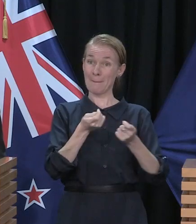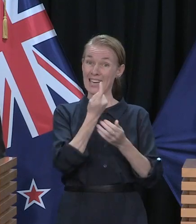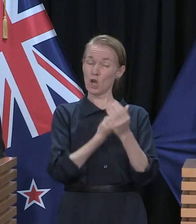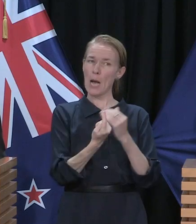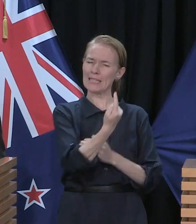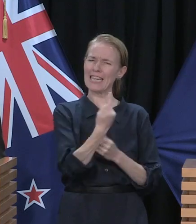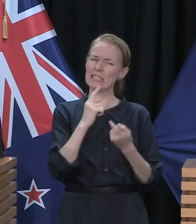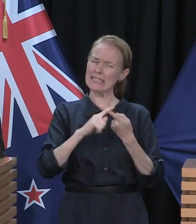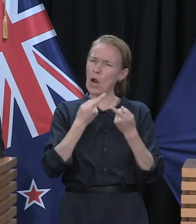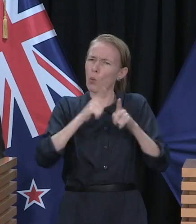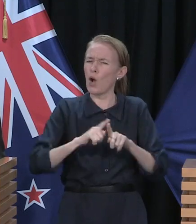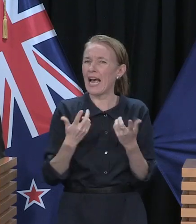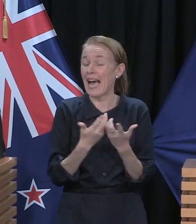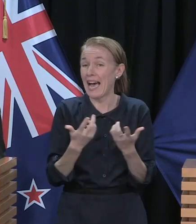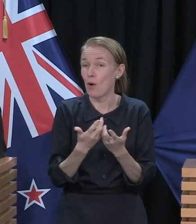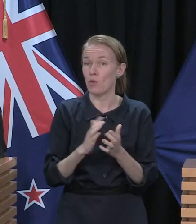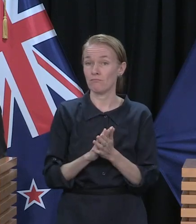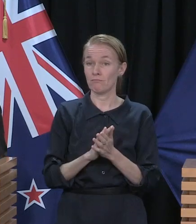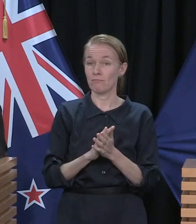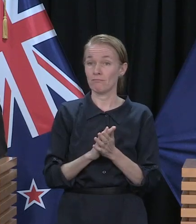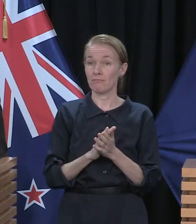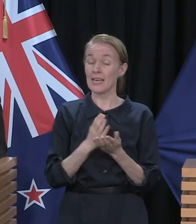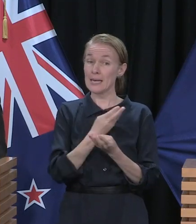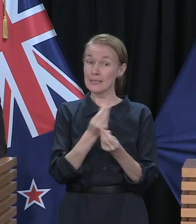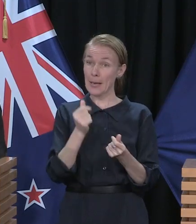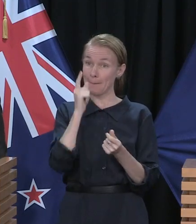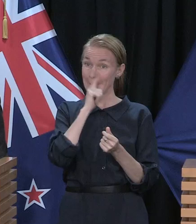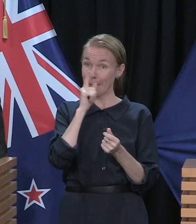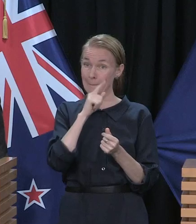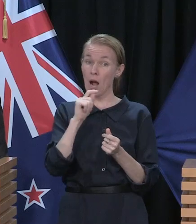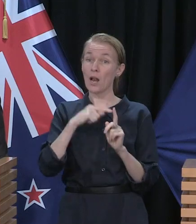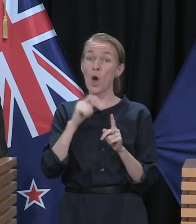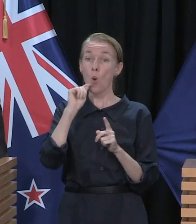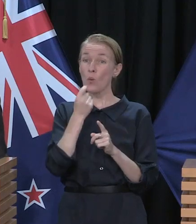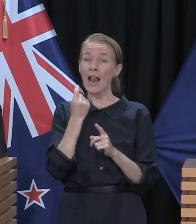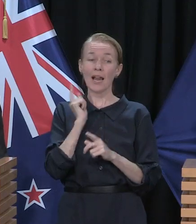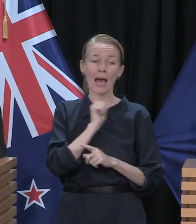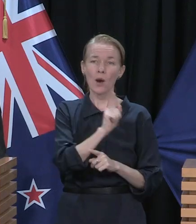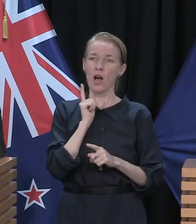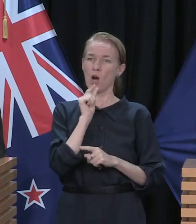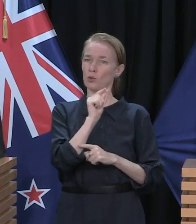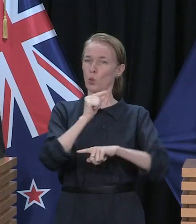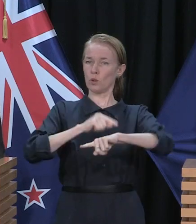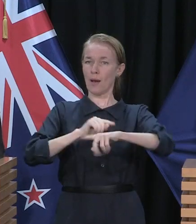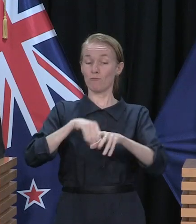staffing. Managed ice -- isolation, there are still ongoing discussions. Some